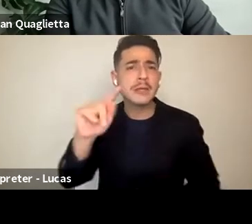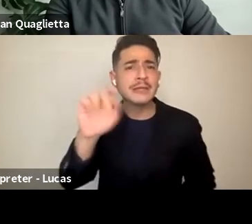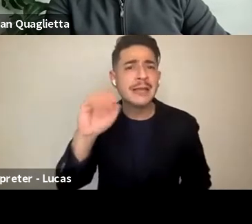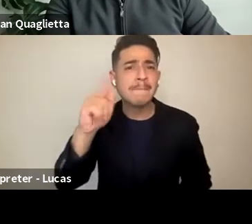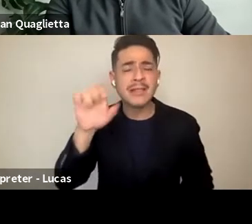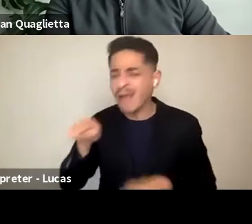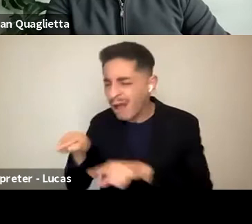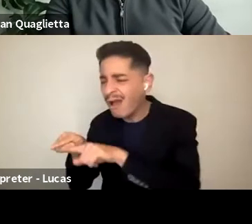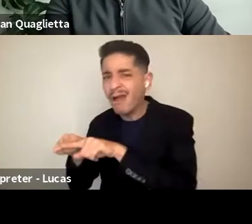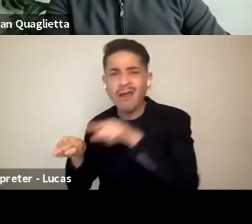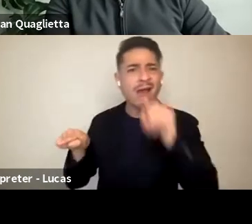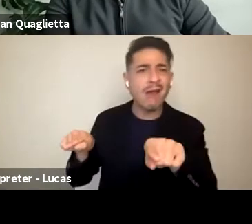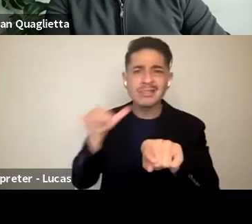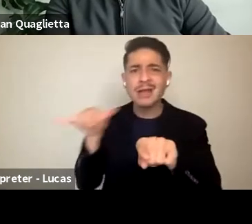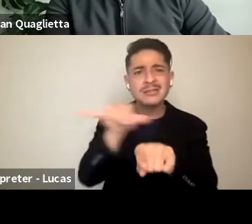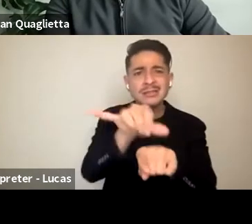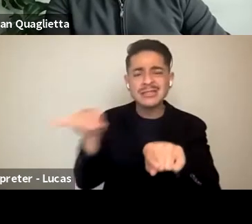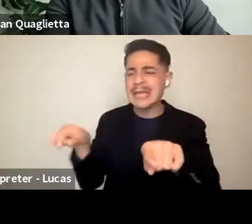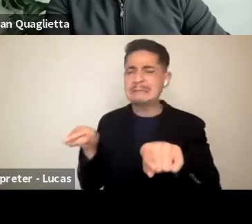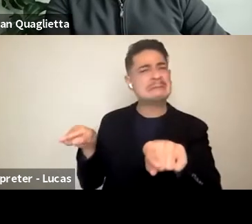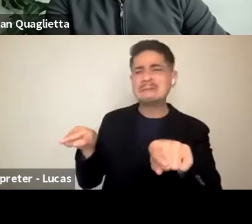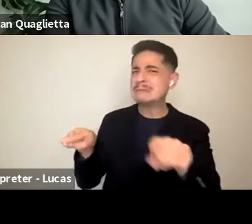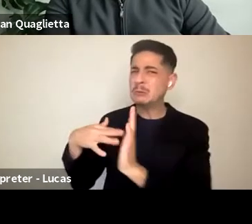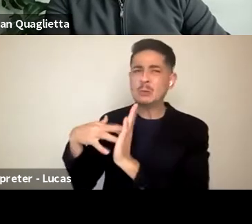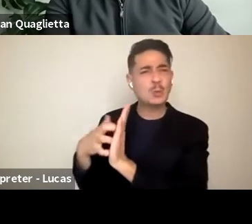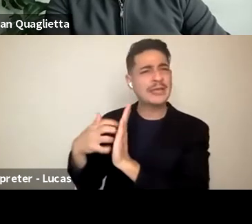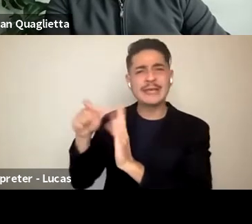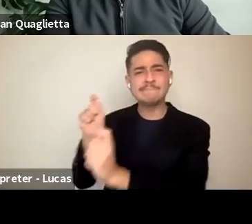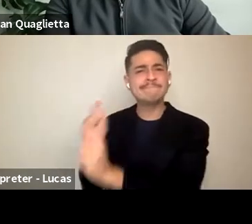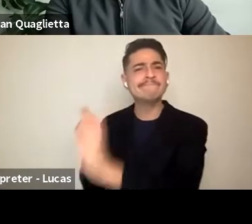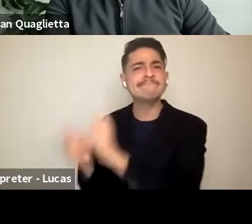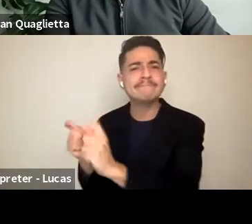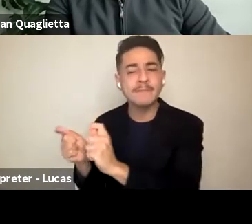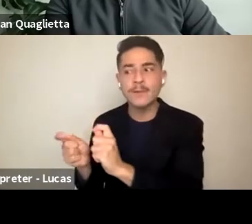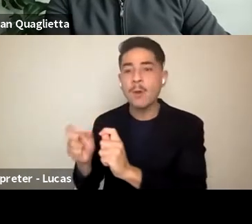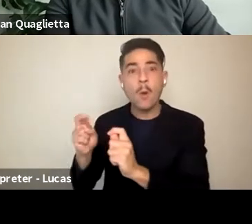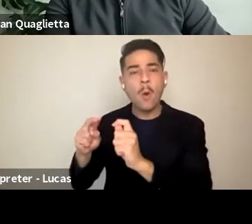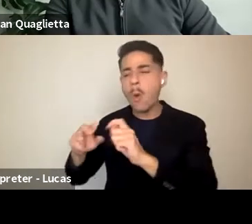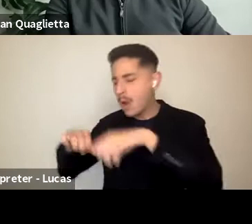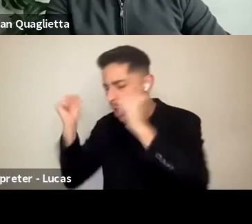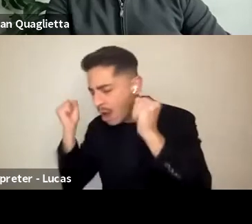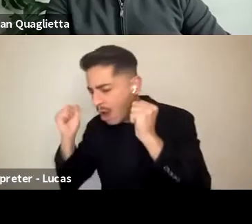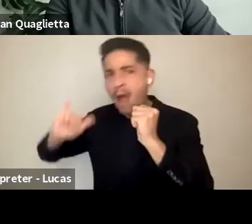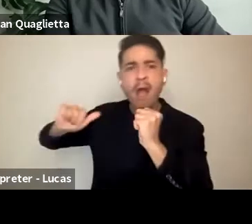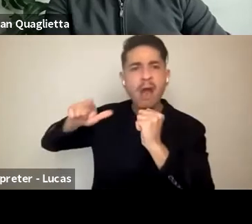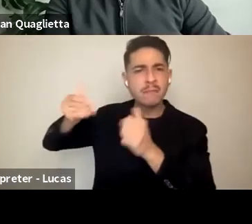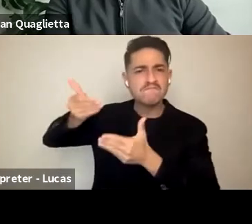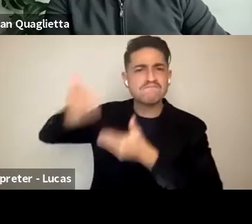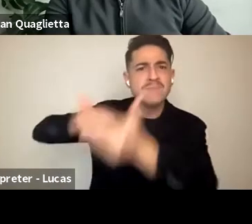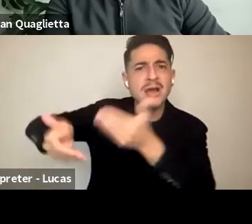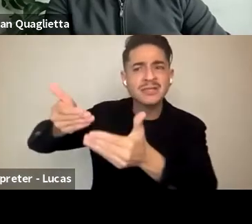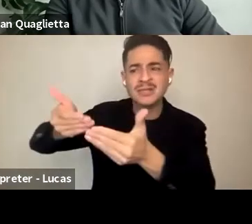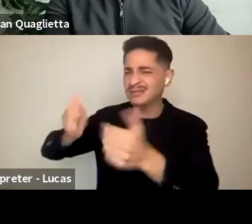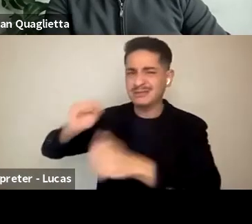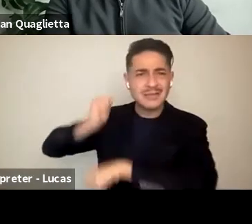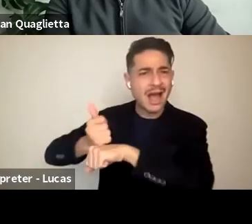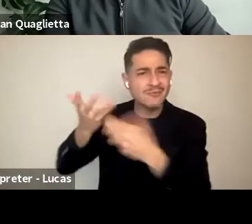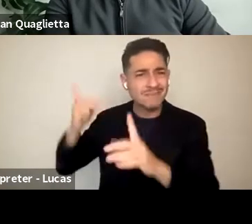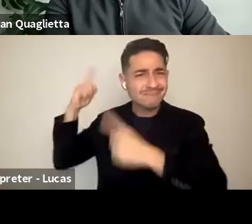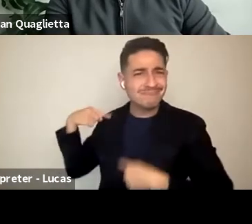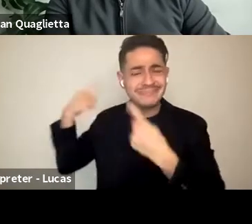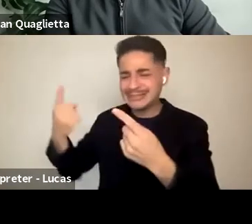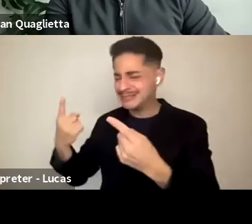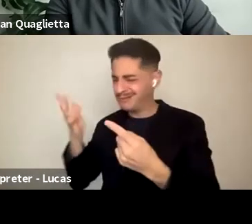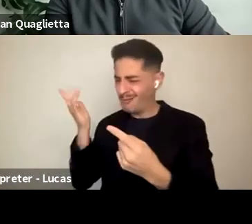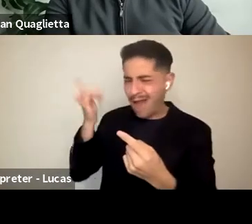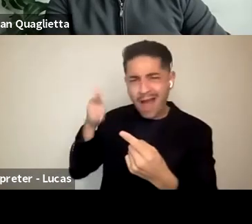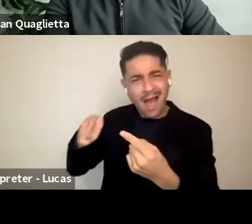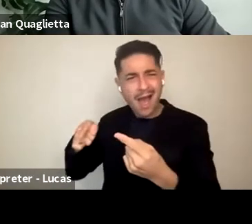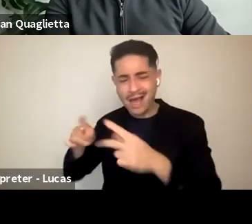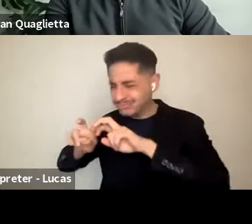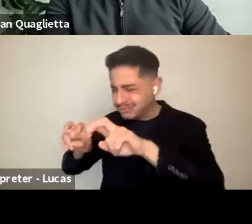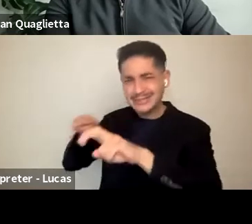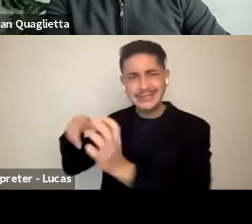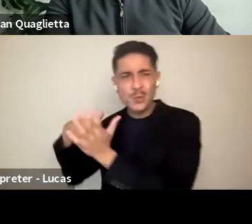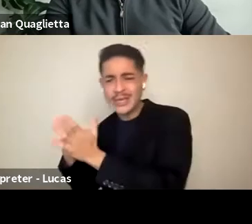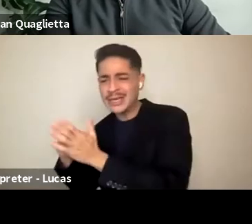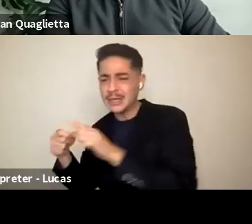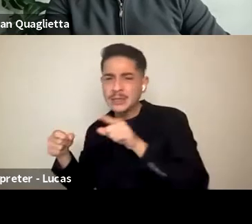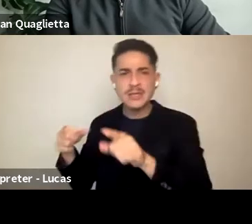Why is this type of template weaker or is not as strong SEO